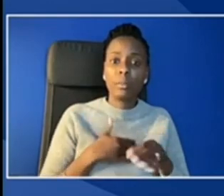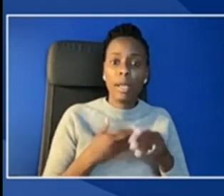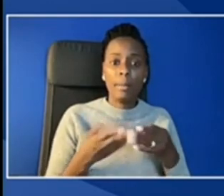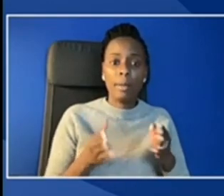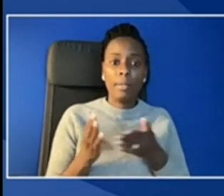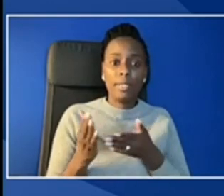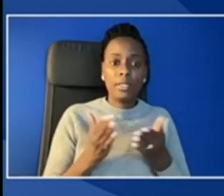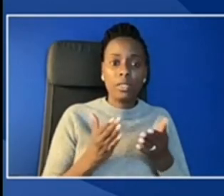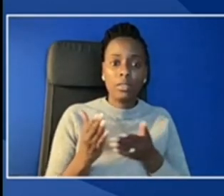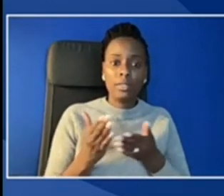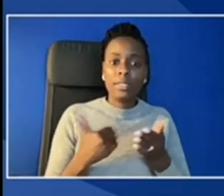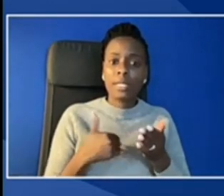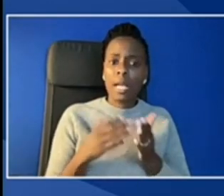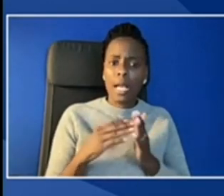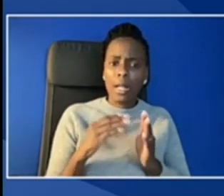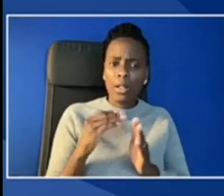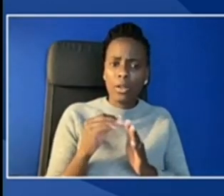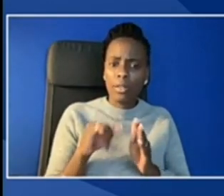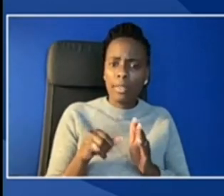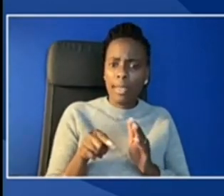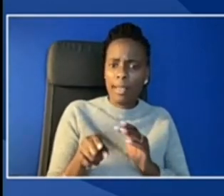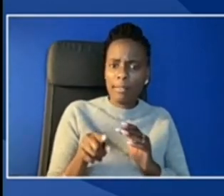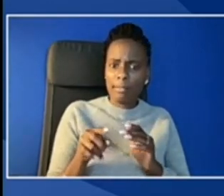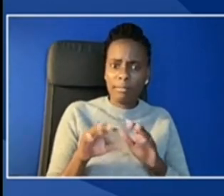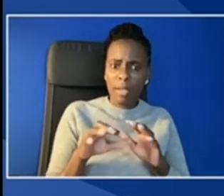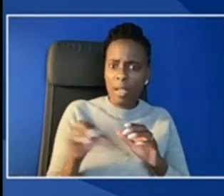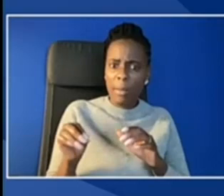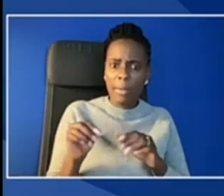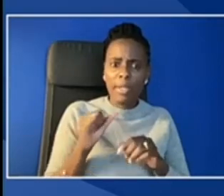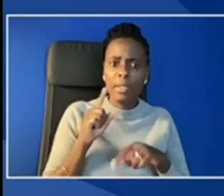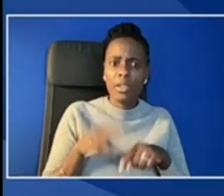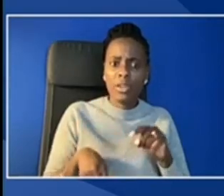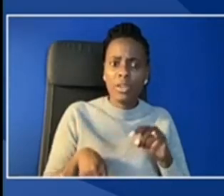Service Loan Forgiveness and I would have to transition my loans to FedLoan.